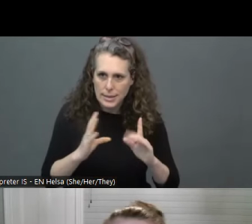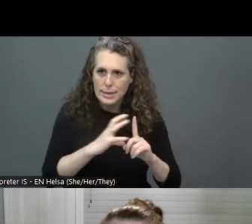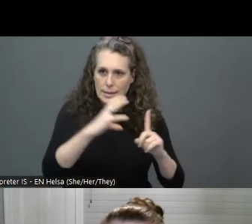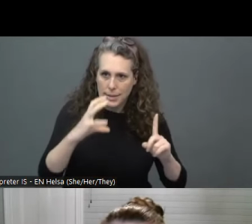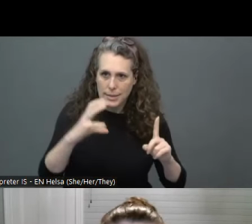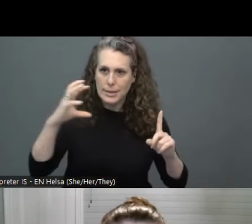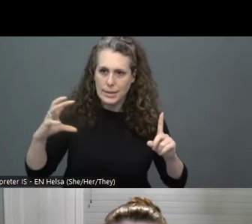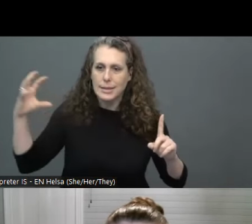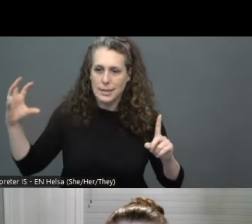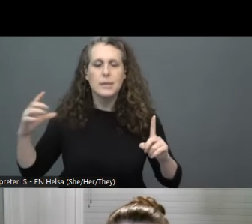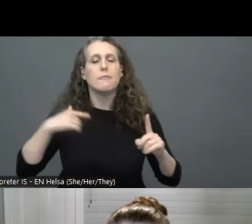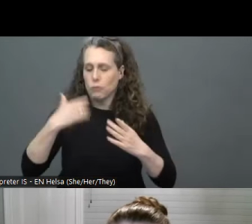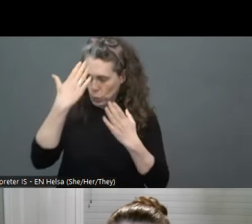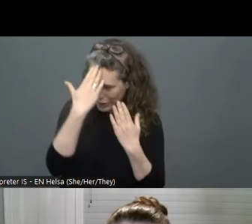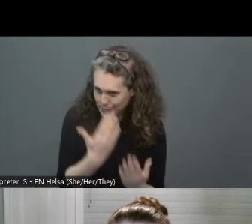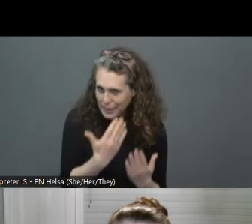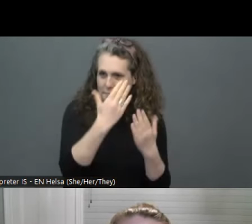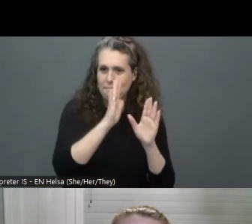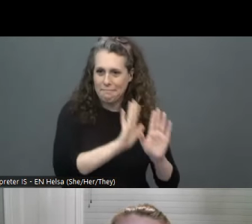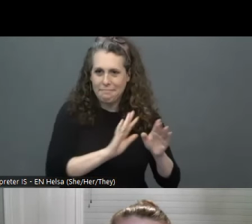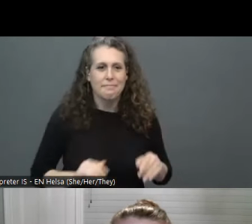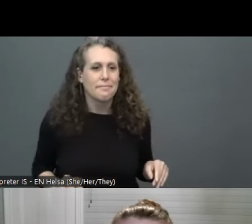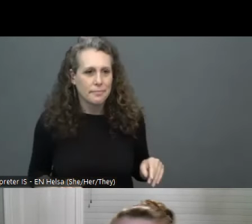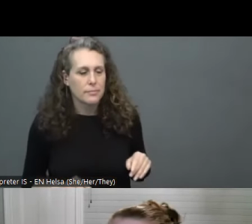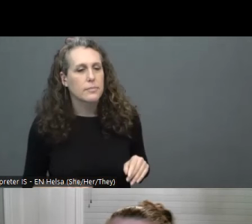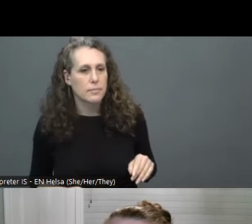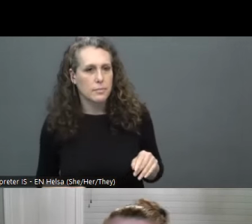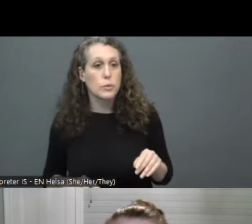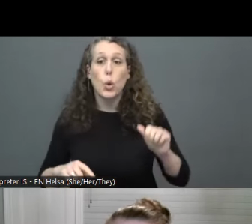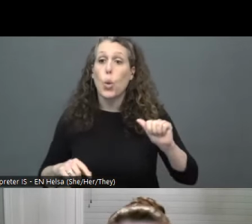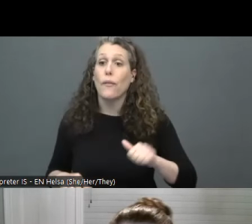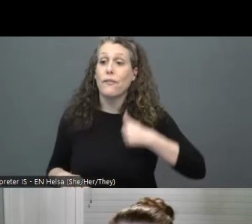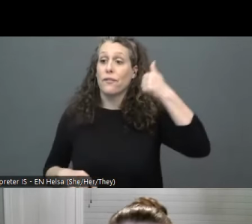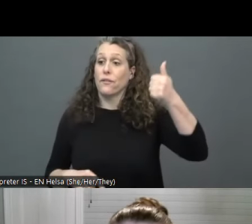many of the actions that we have defined for the first phase are actually already happening